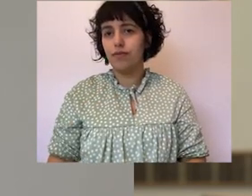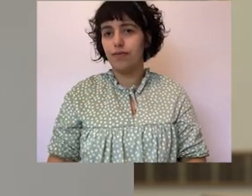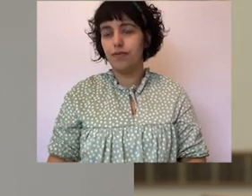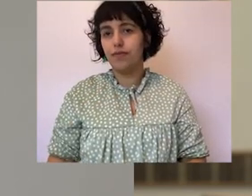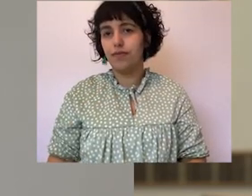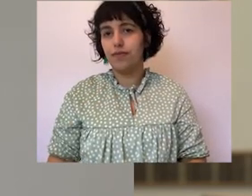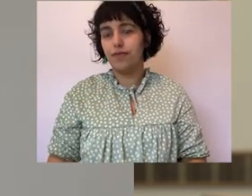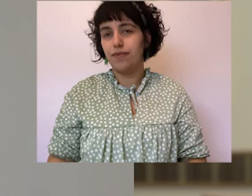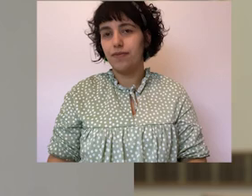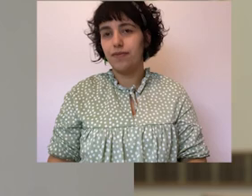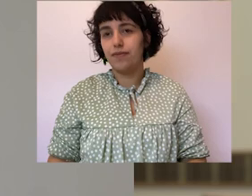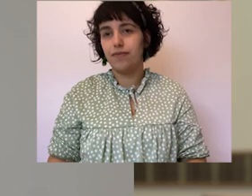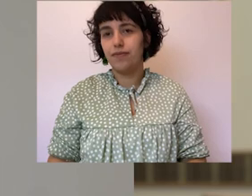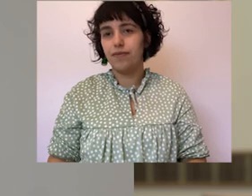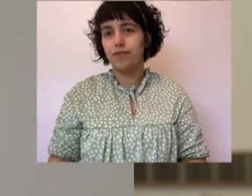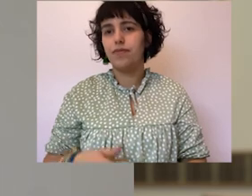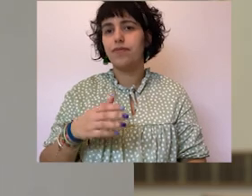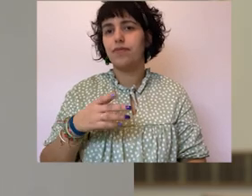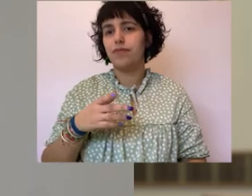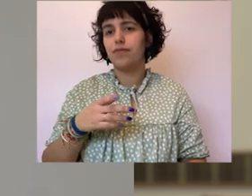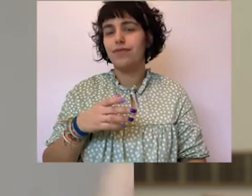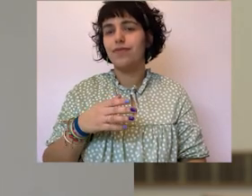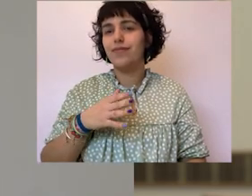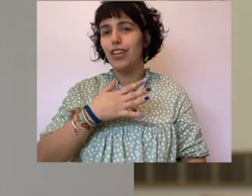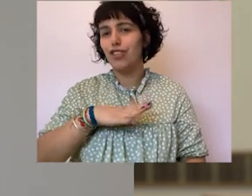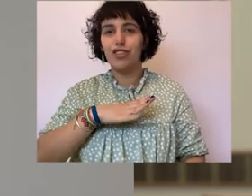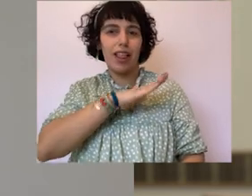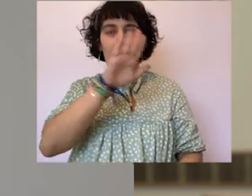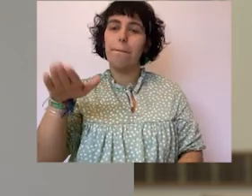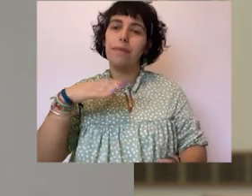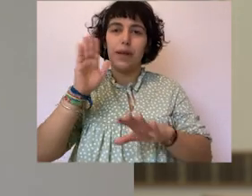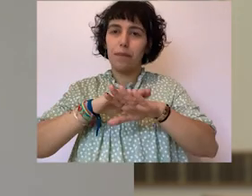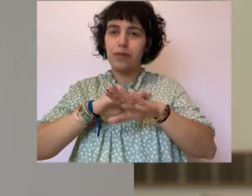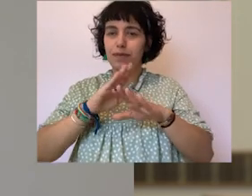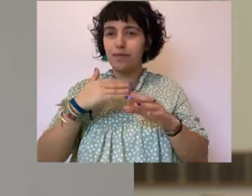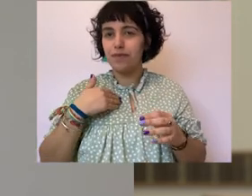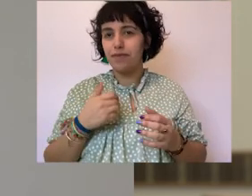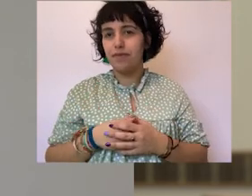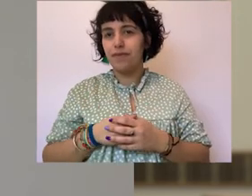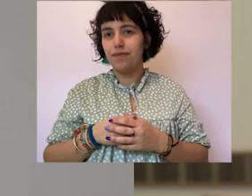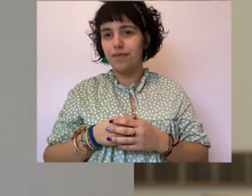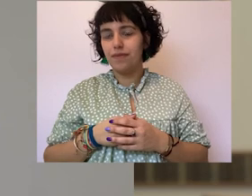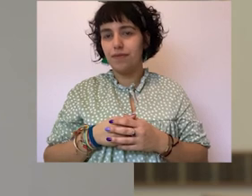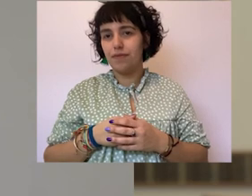if you want, as a package. Or sometimes I'm really looking at him.